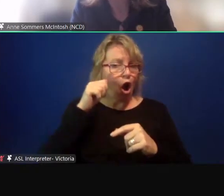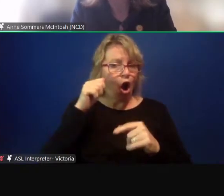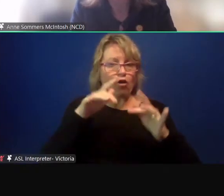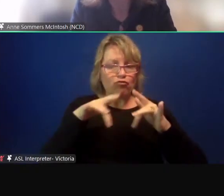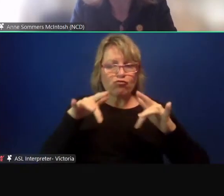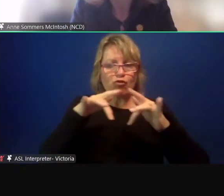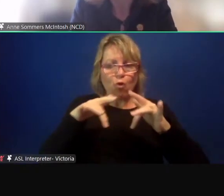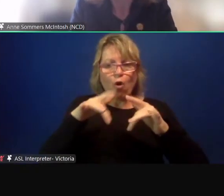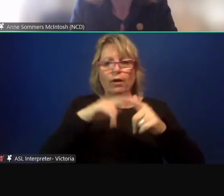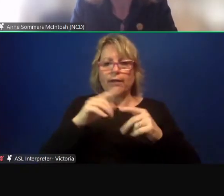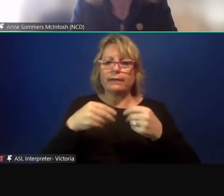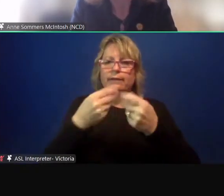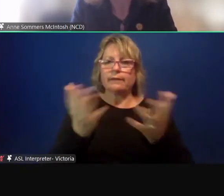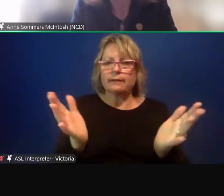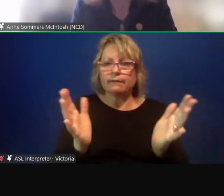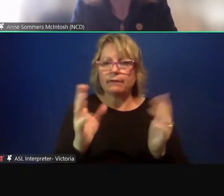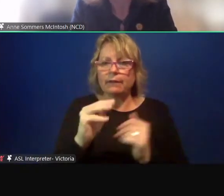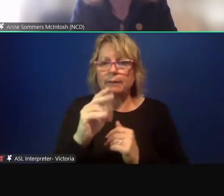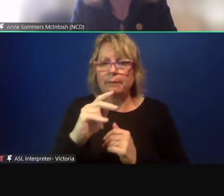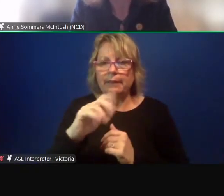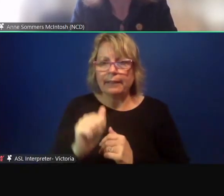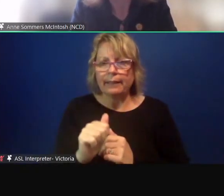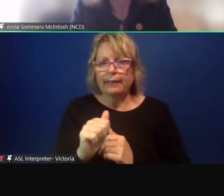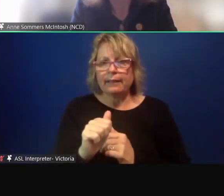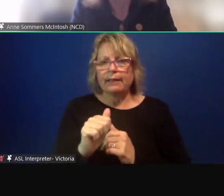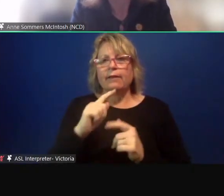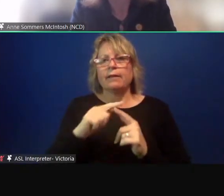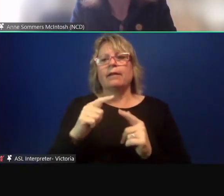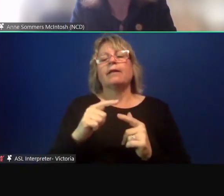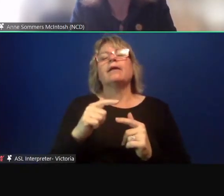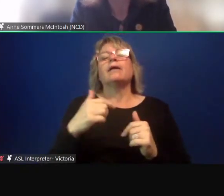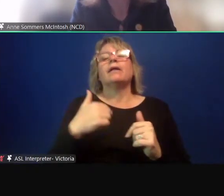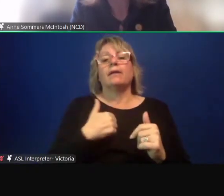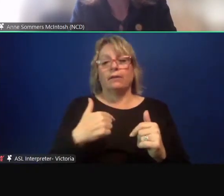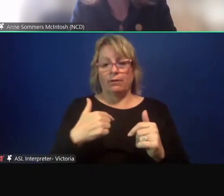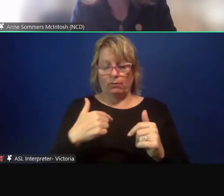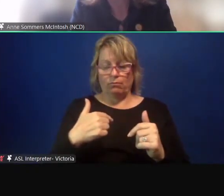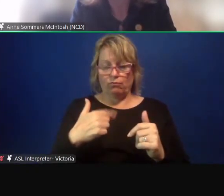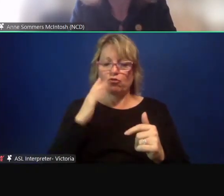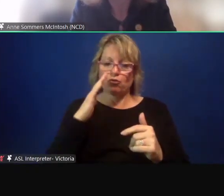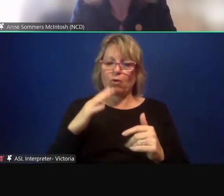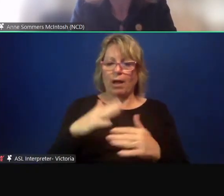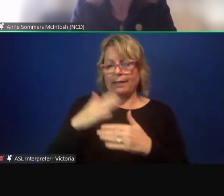to the media between a physician and a spouse of a severely disabled man, Michael Hickson.